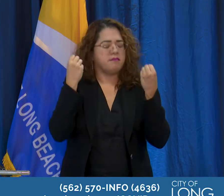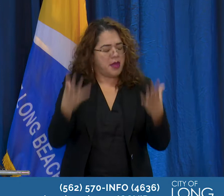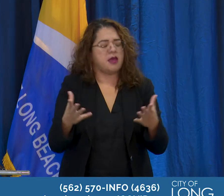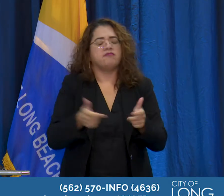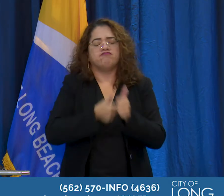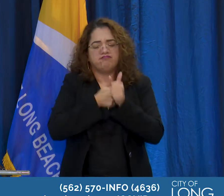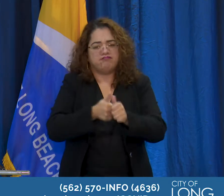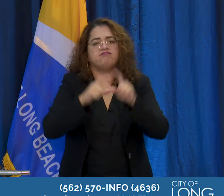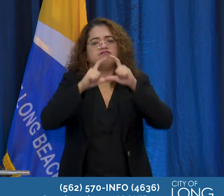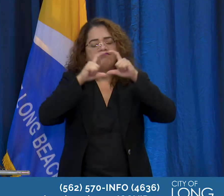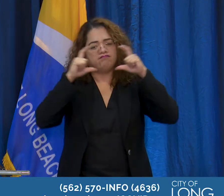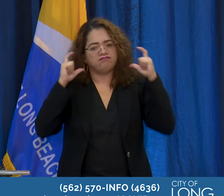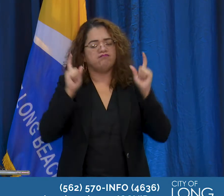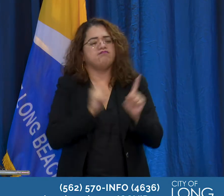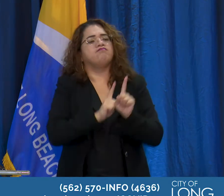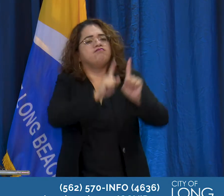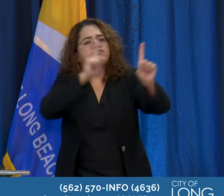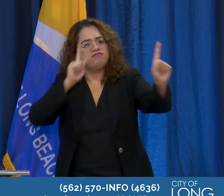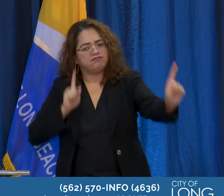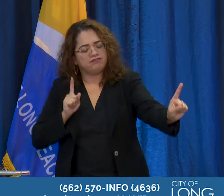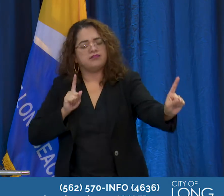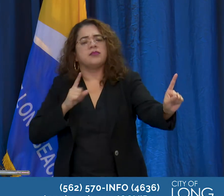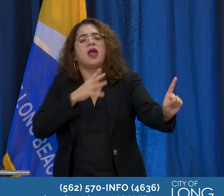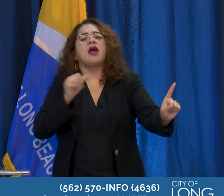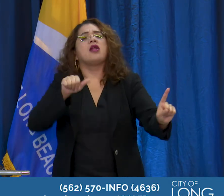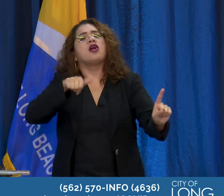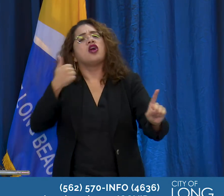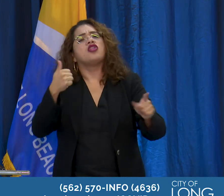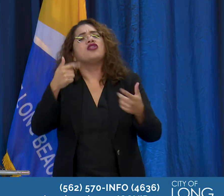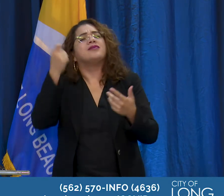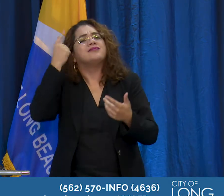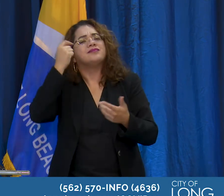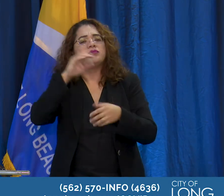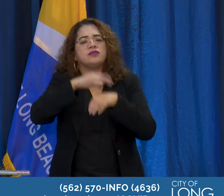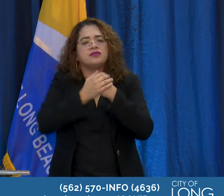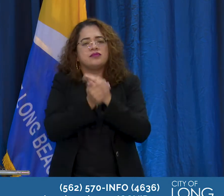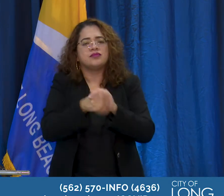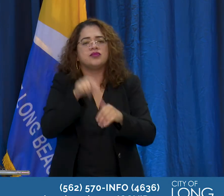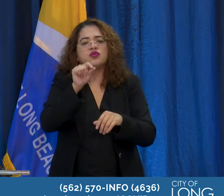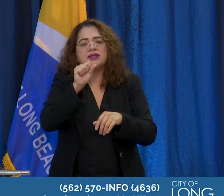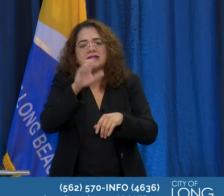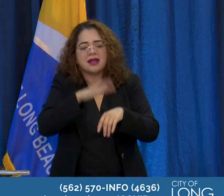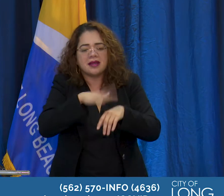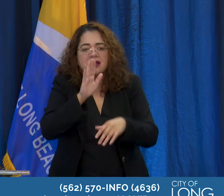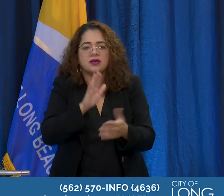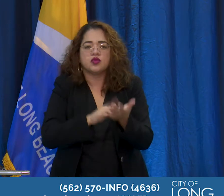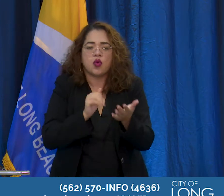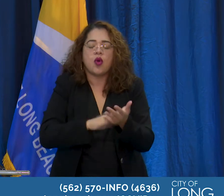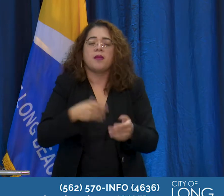and taking the other precautions recommended to prevent the spread of COVID-19.